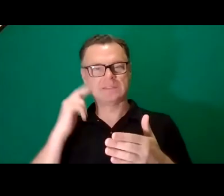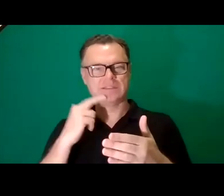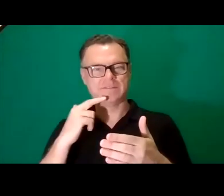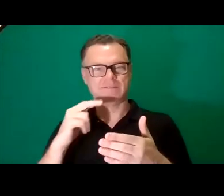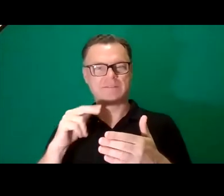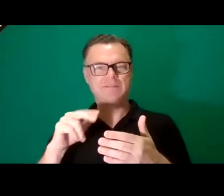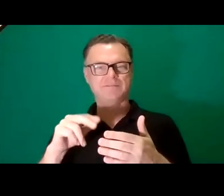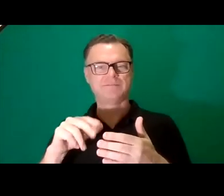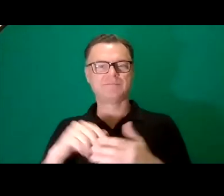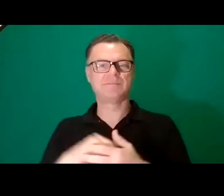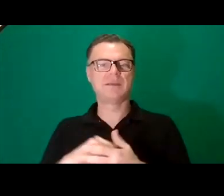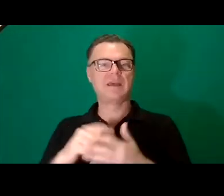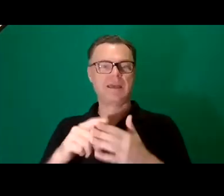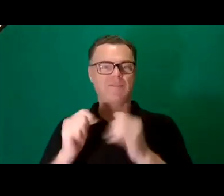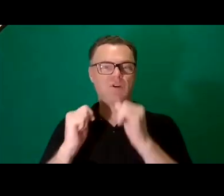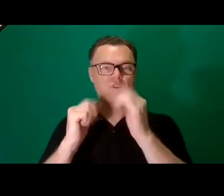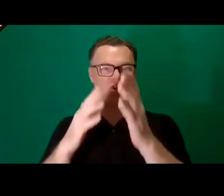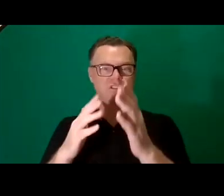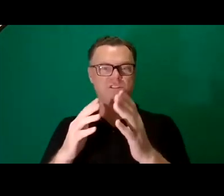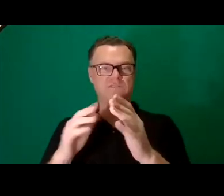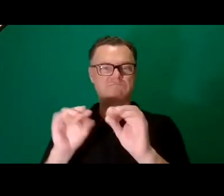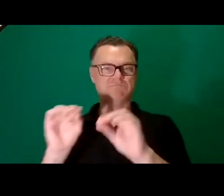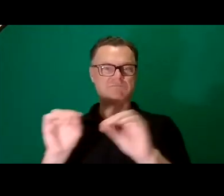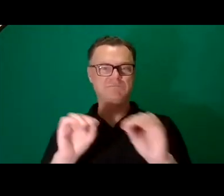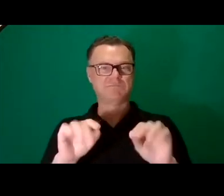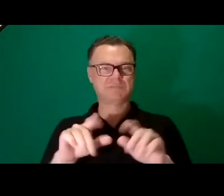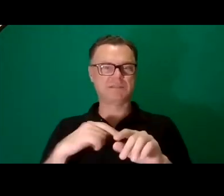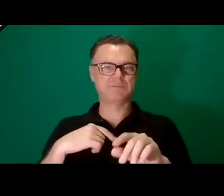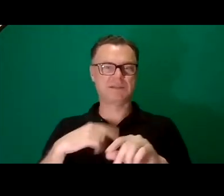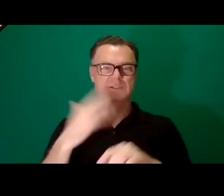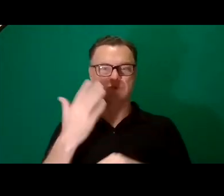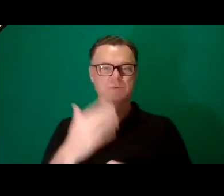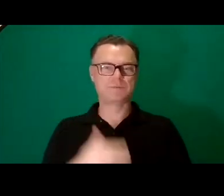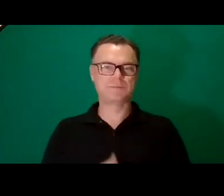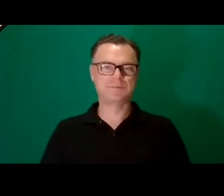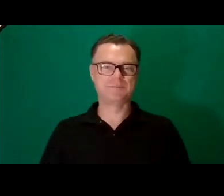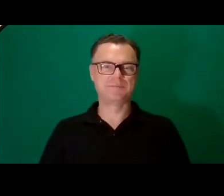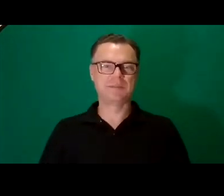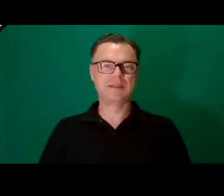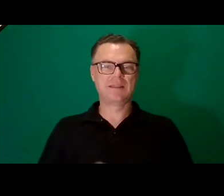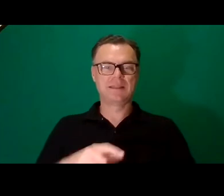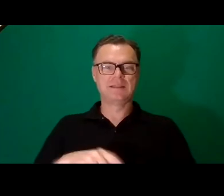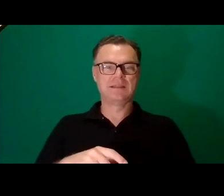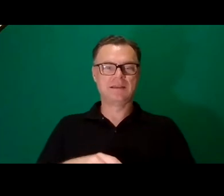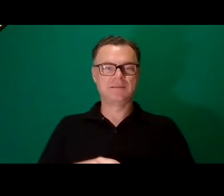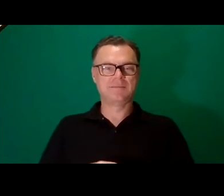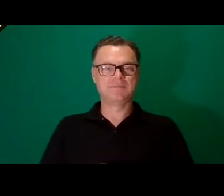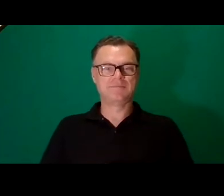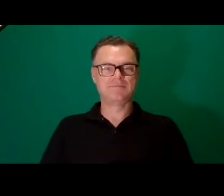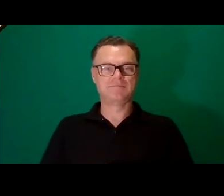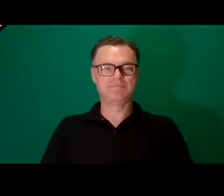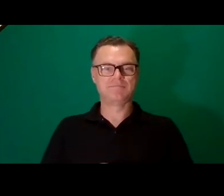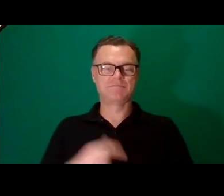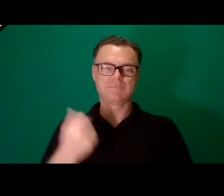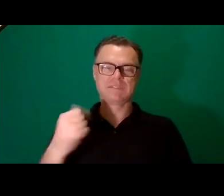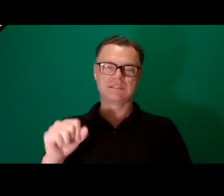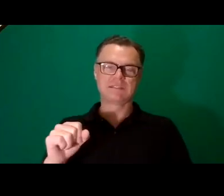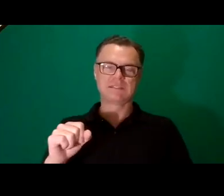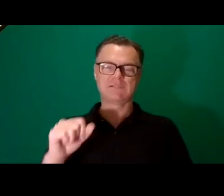they had Auslan instruction but at that stage, like is still very much the case, Auslan